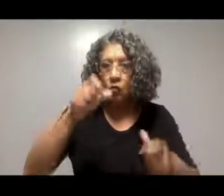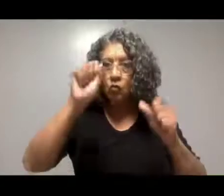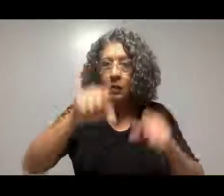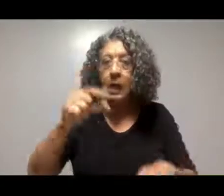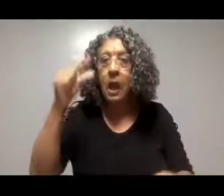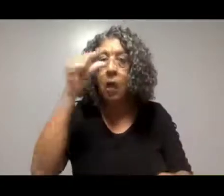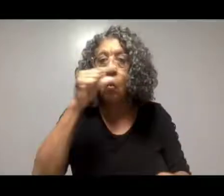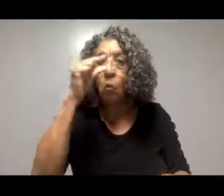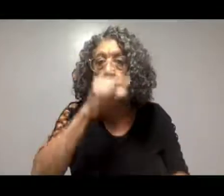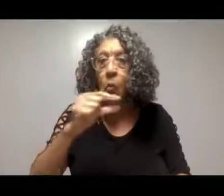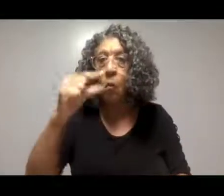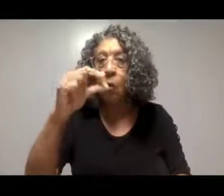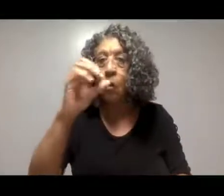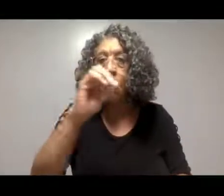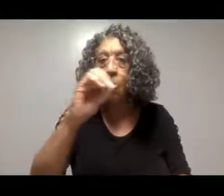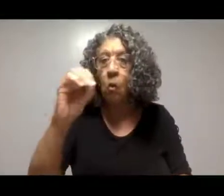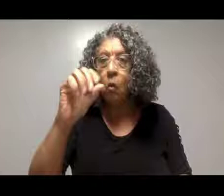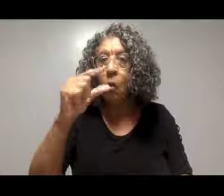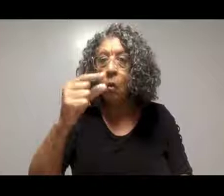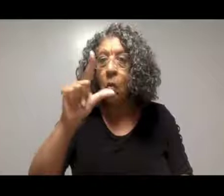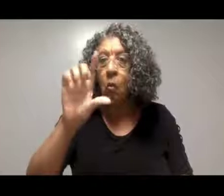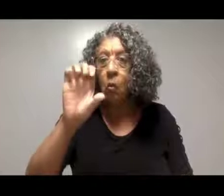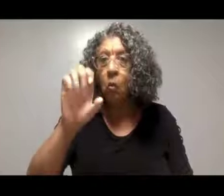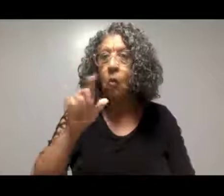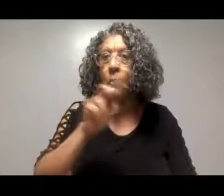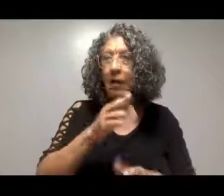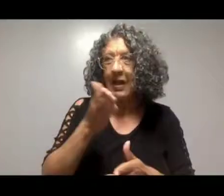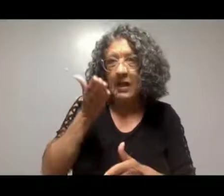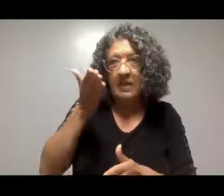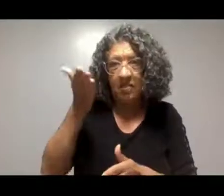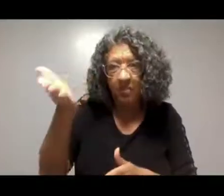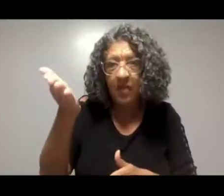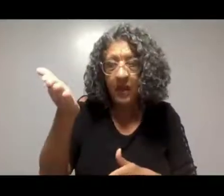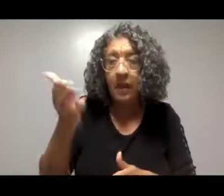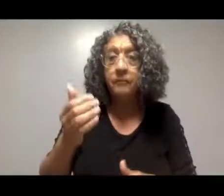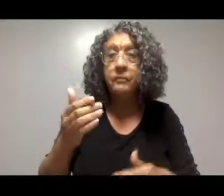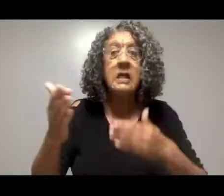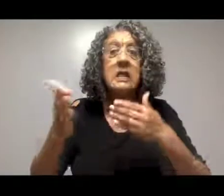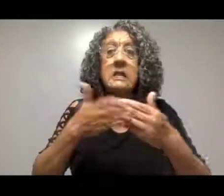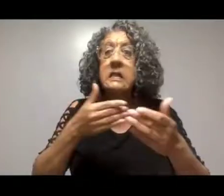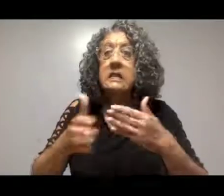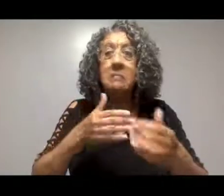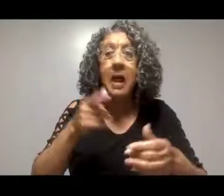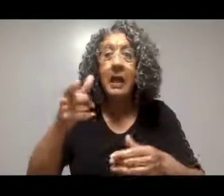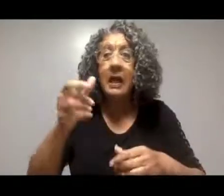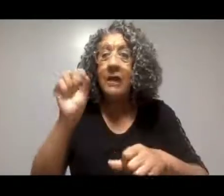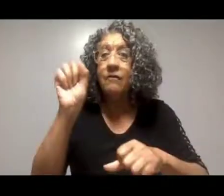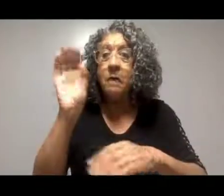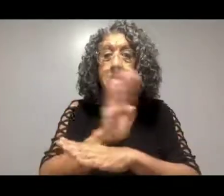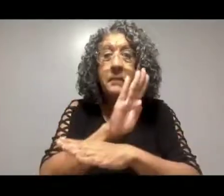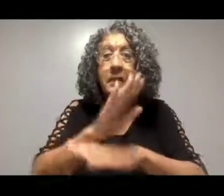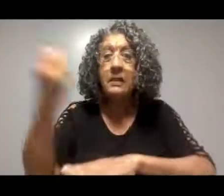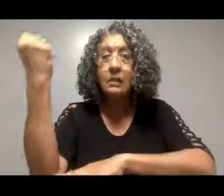it help if you don't remember your job address you can google it.